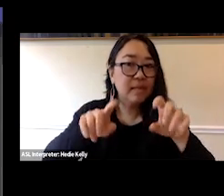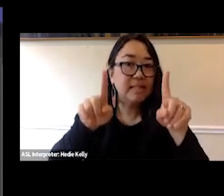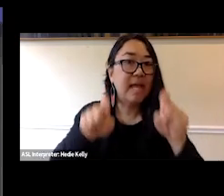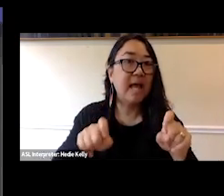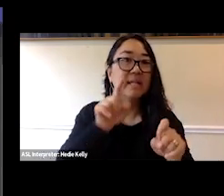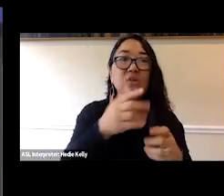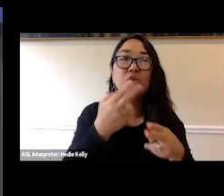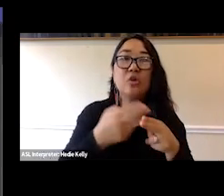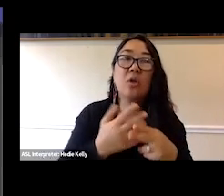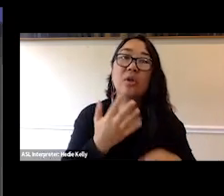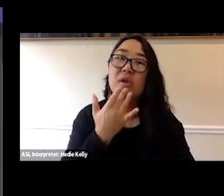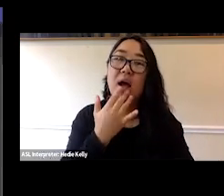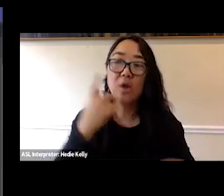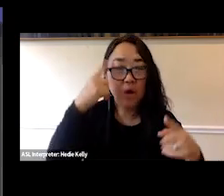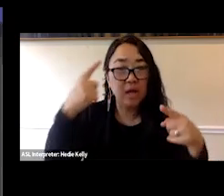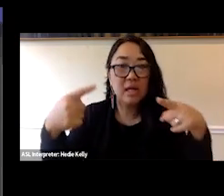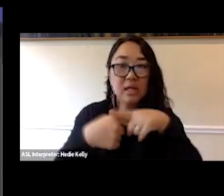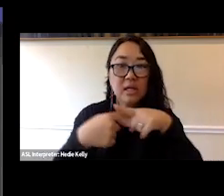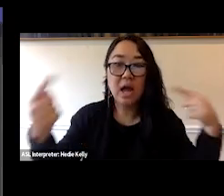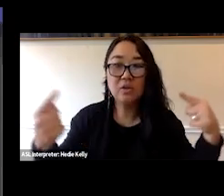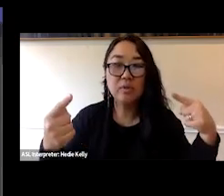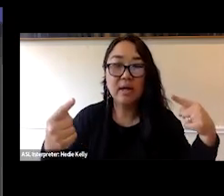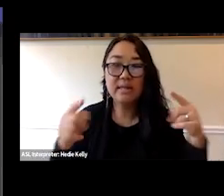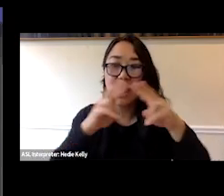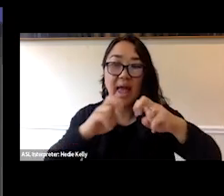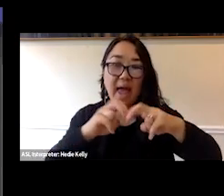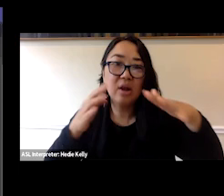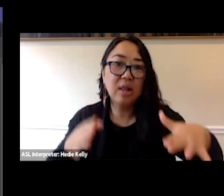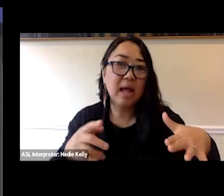and I can take an eye dropper and I can grab that green right out of the A,